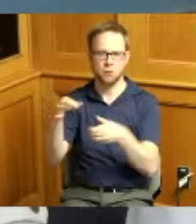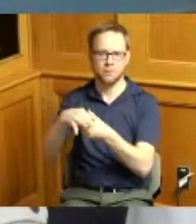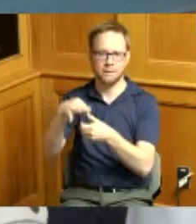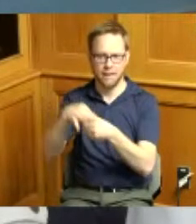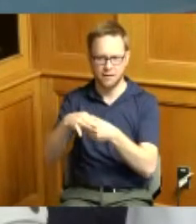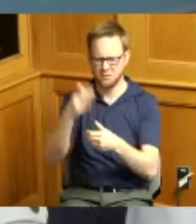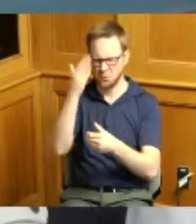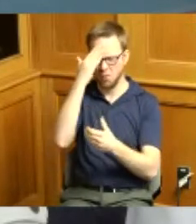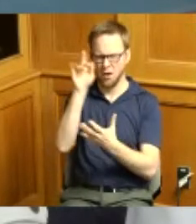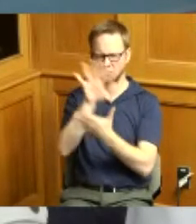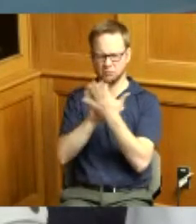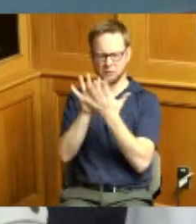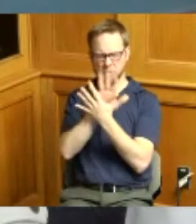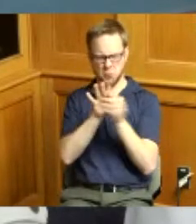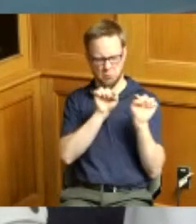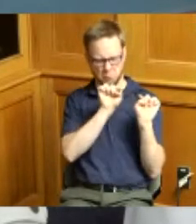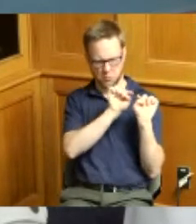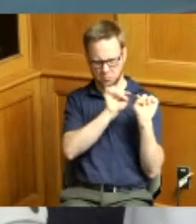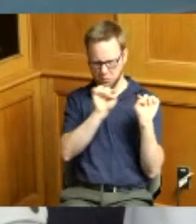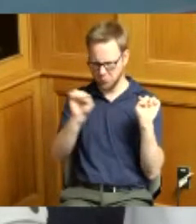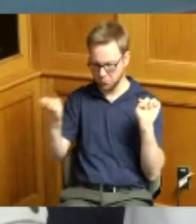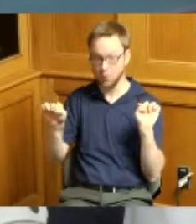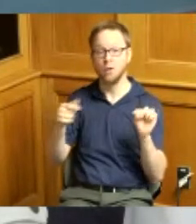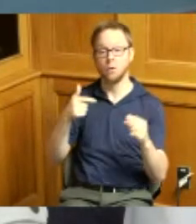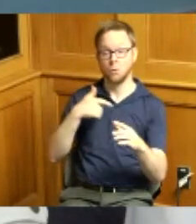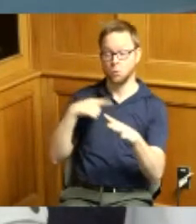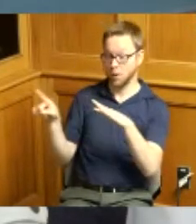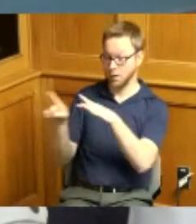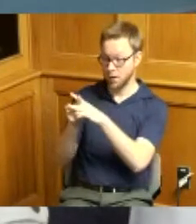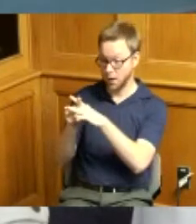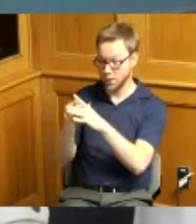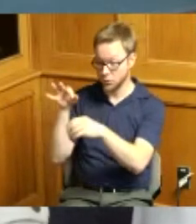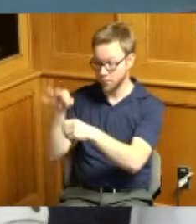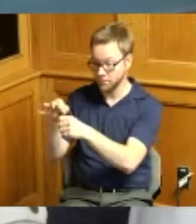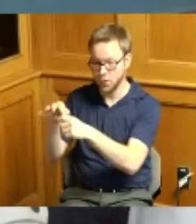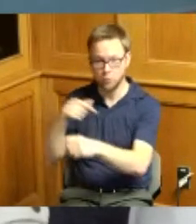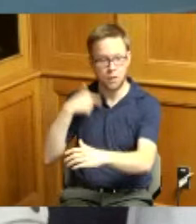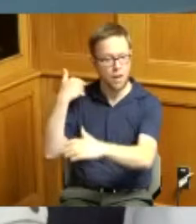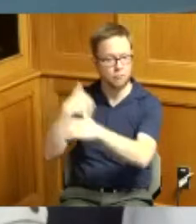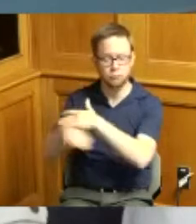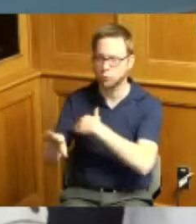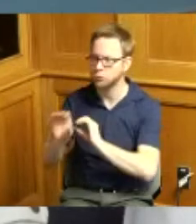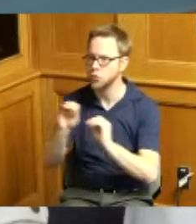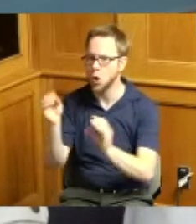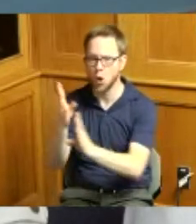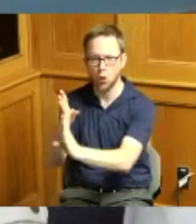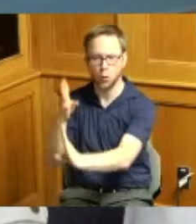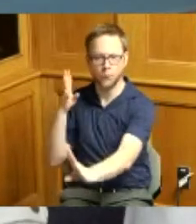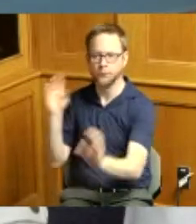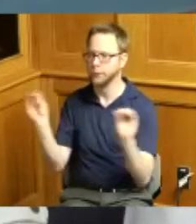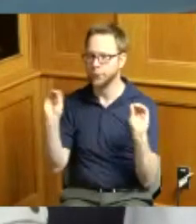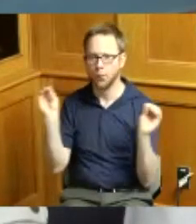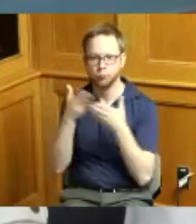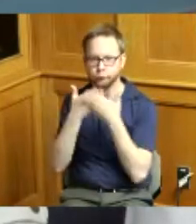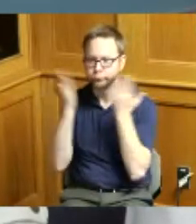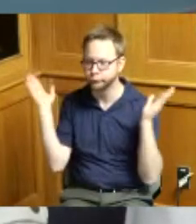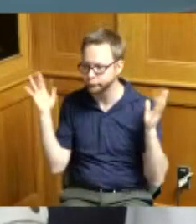of confusion and when I went to vote walked right in there was no one there but I was also